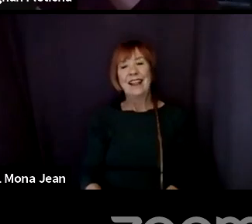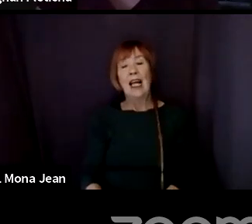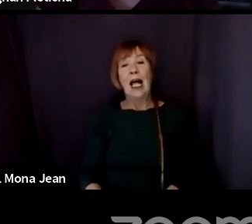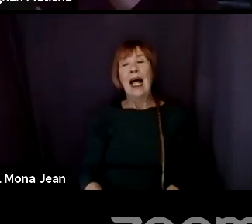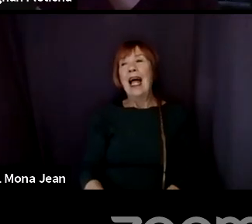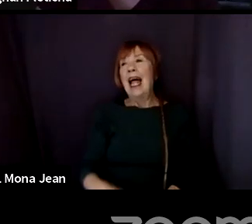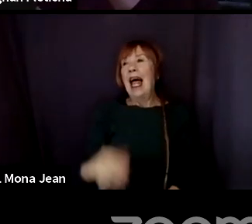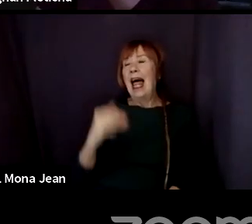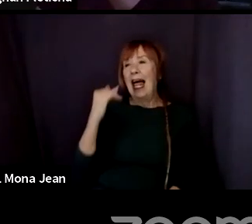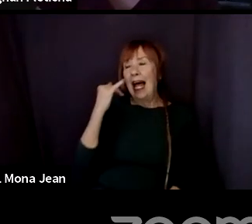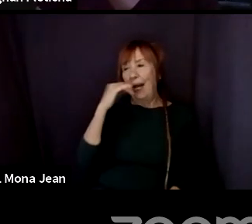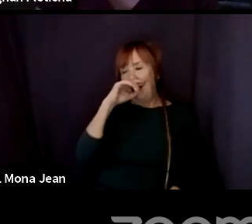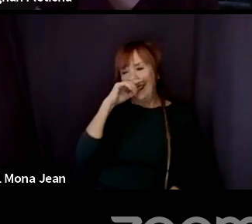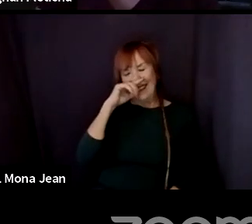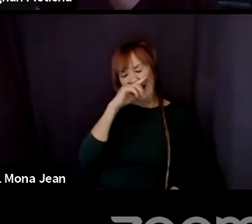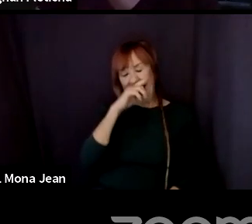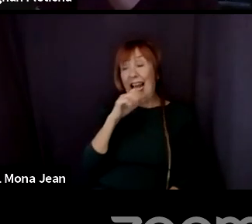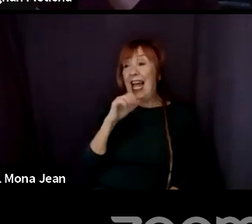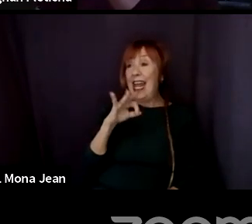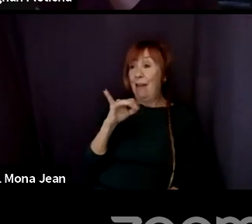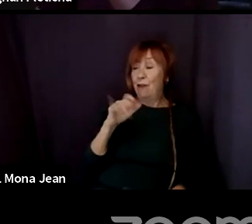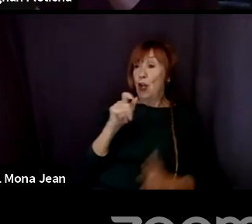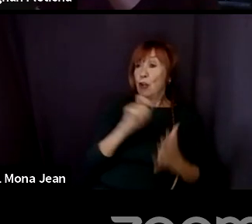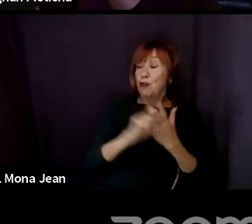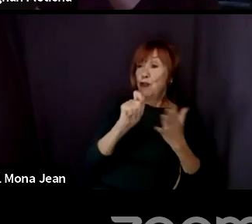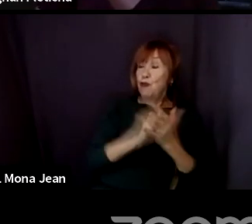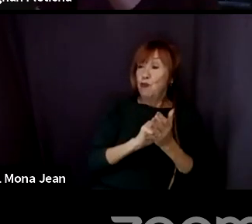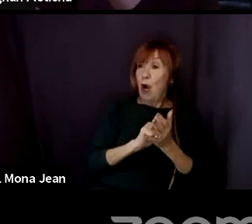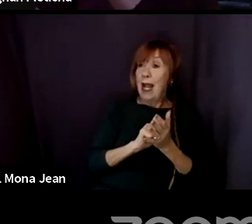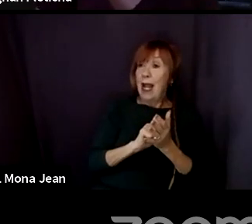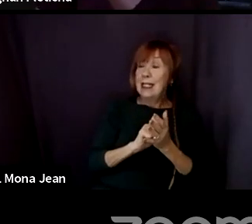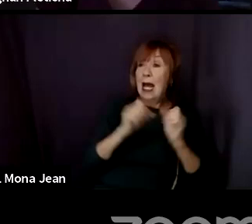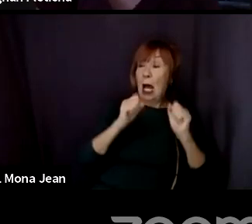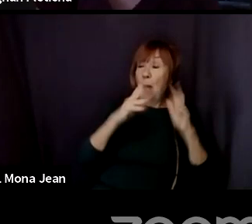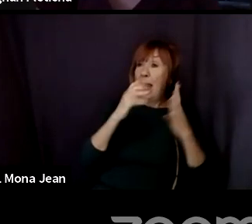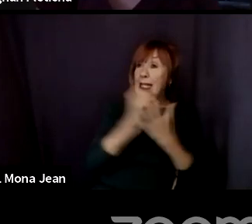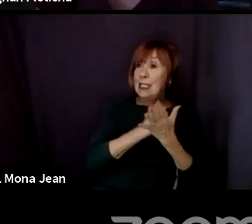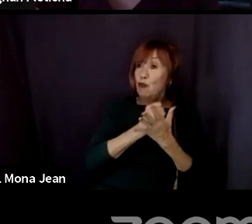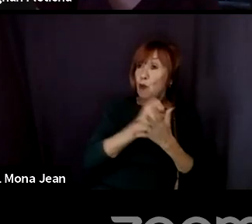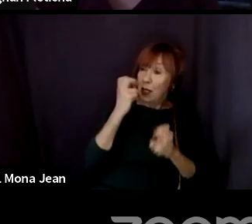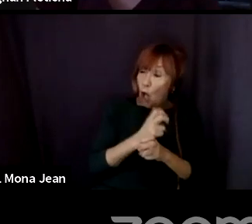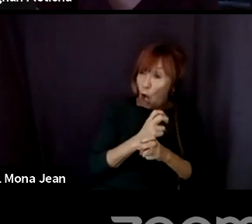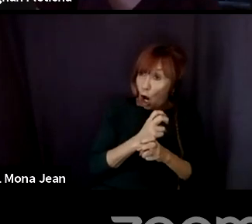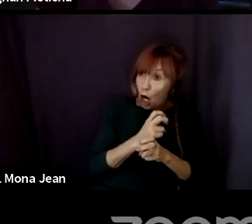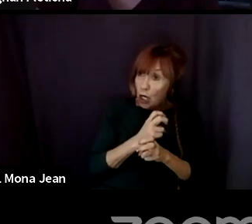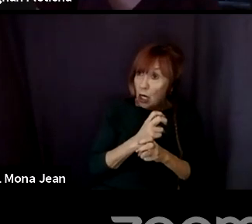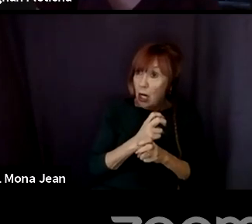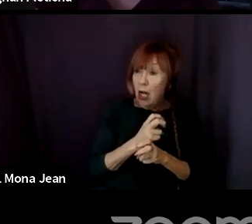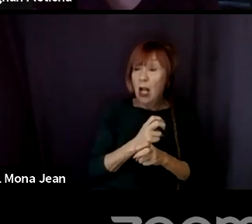is like one of the hardest things you can do, the next hardest thing is getting anybody to read it. Yep.